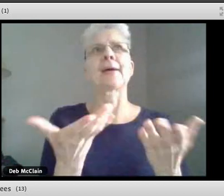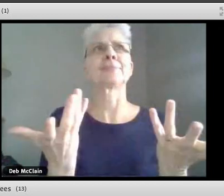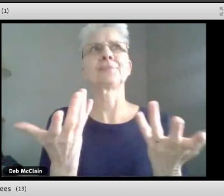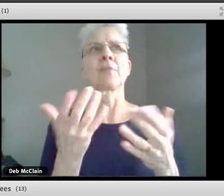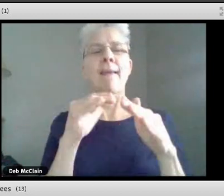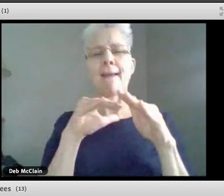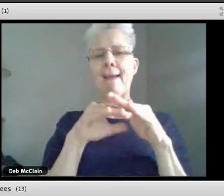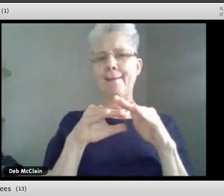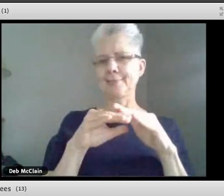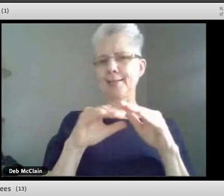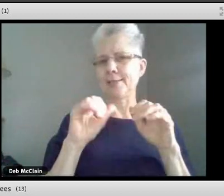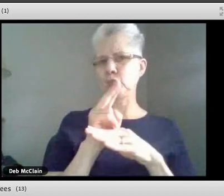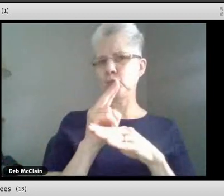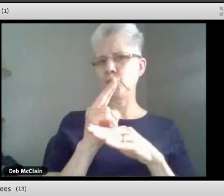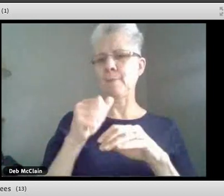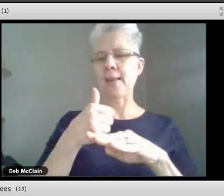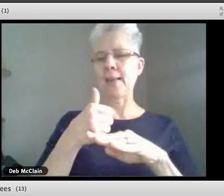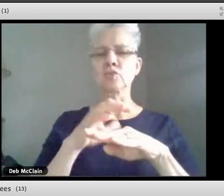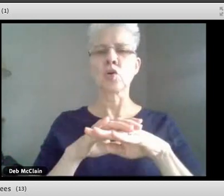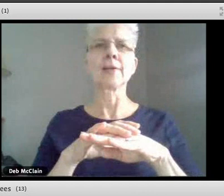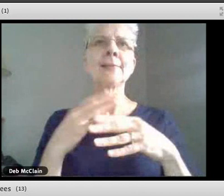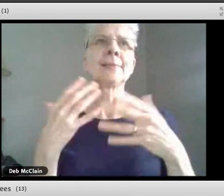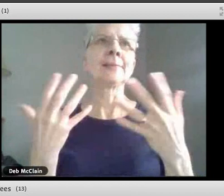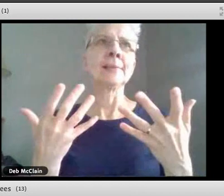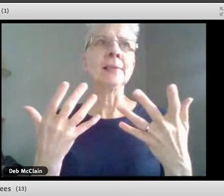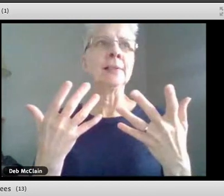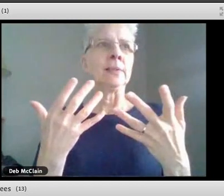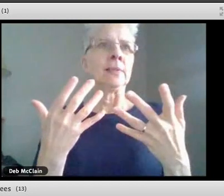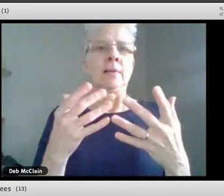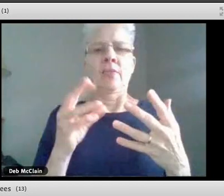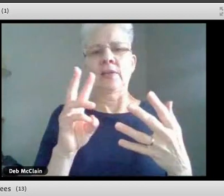based on the WC3 Web Accessibility Initiative